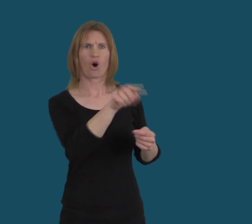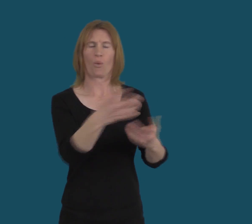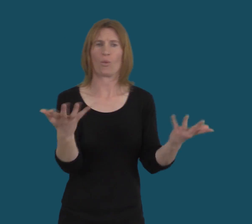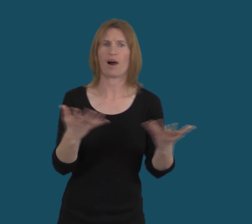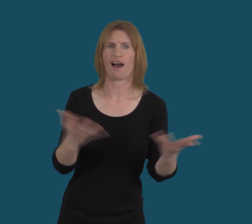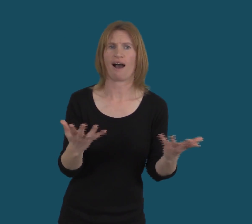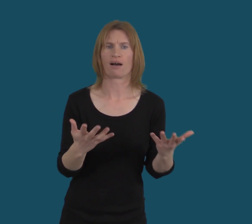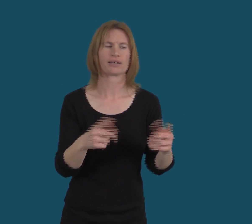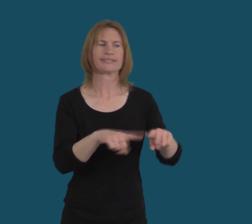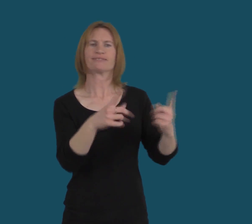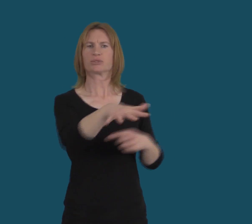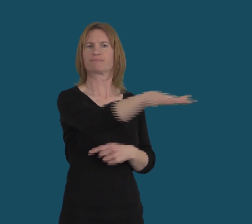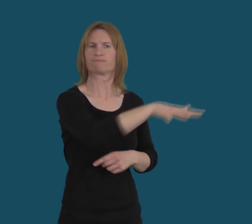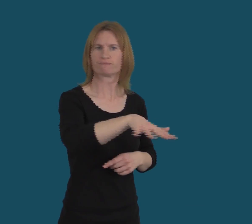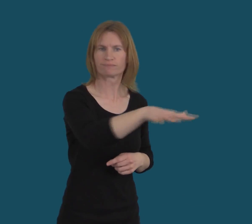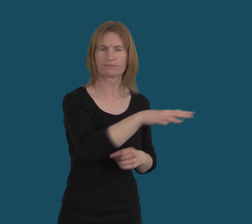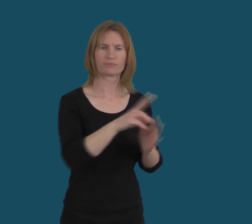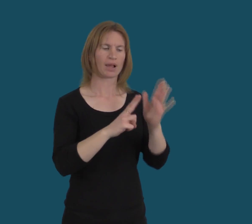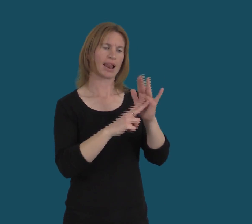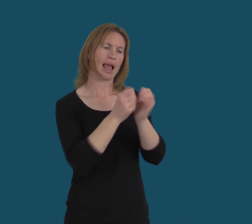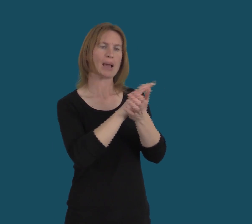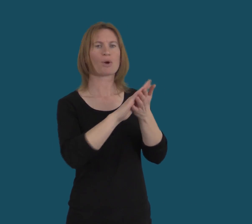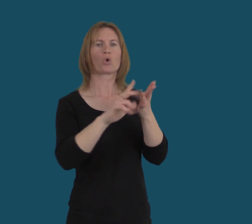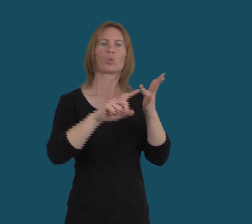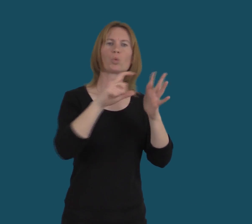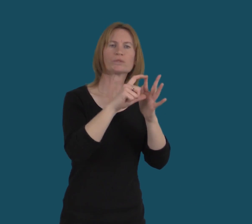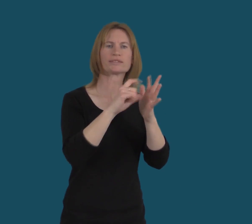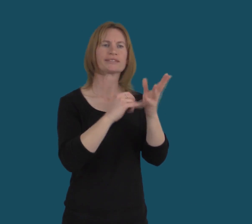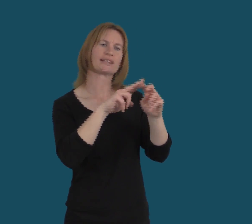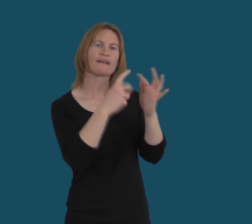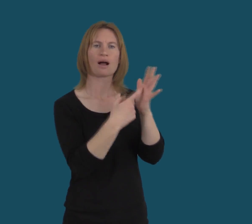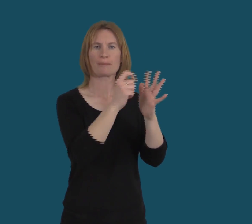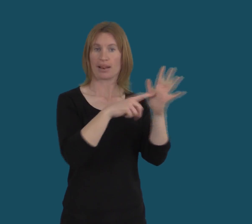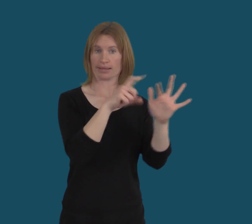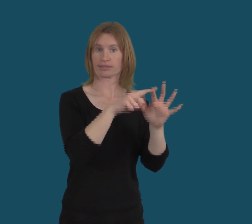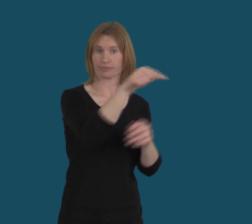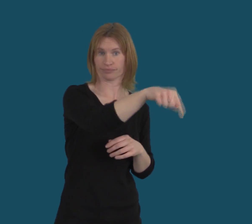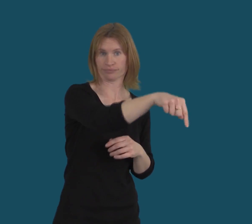you can relocate to your Neighbourhood Safer Place.